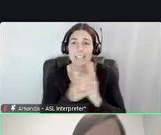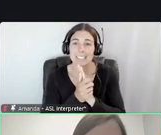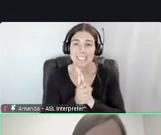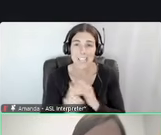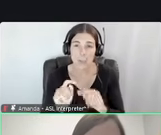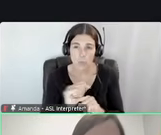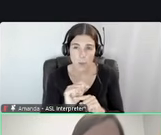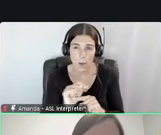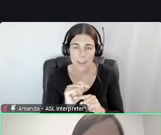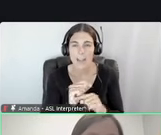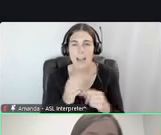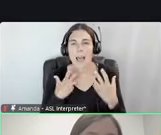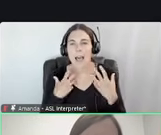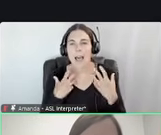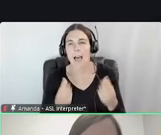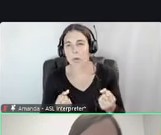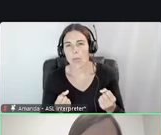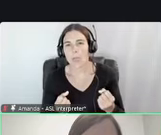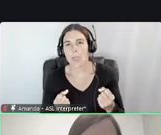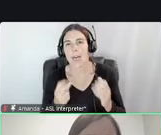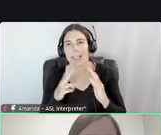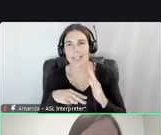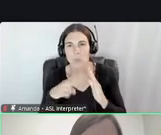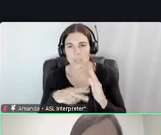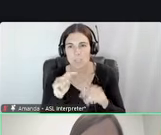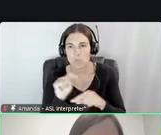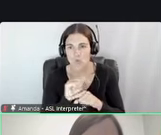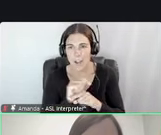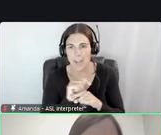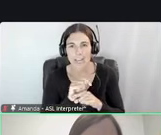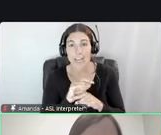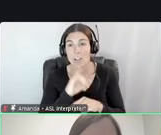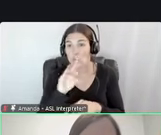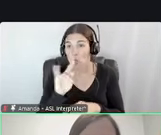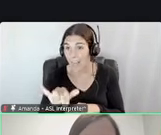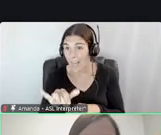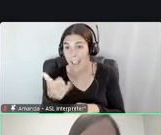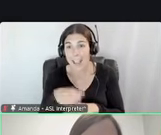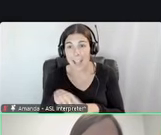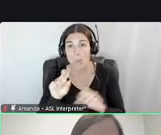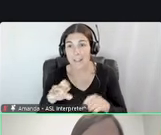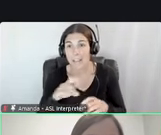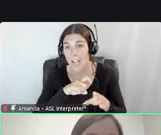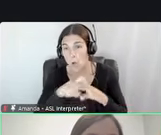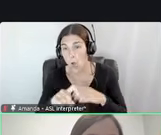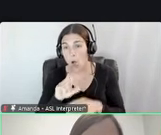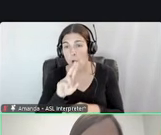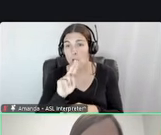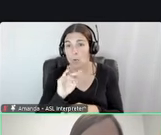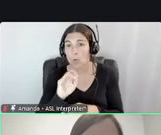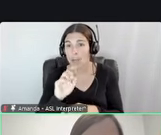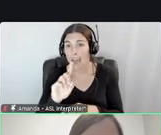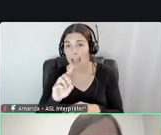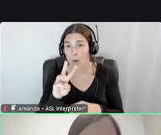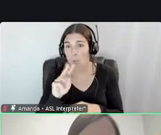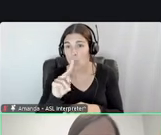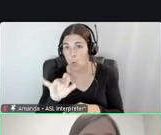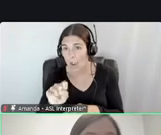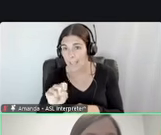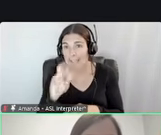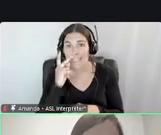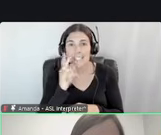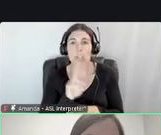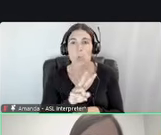literacy training. So coming in July anyone can call into United Way's NC211 service and ask for